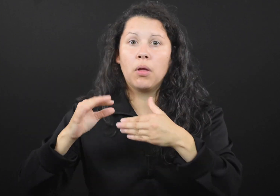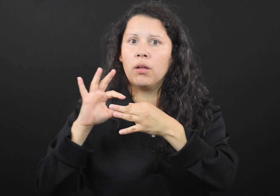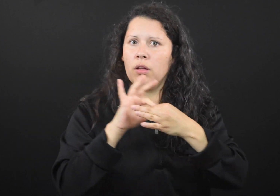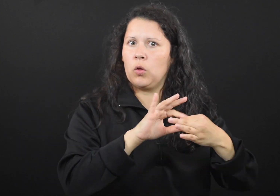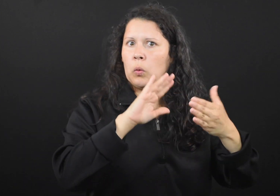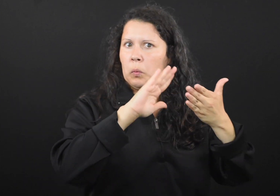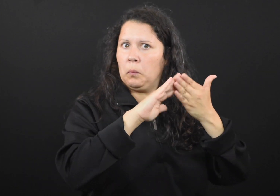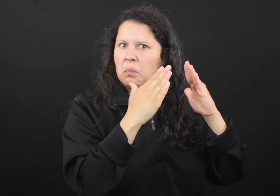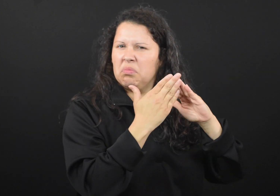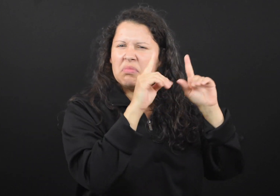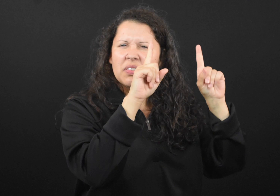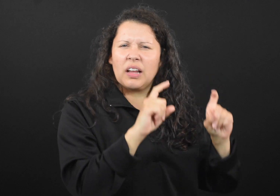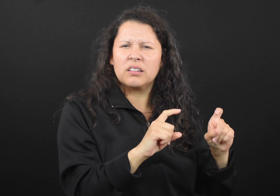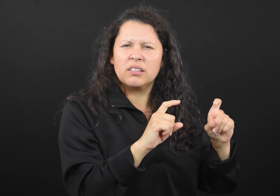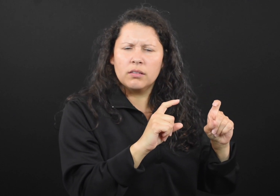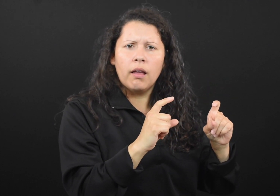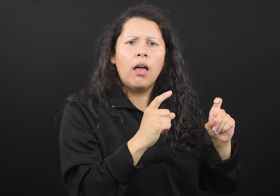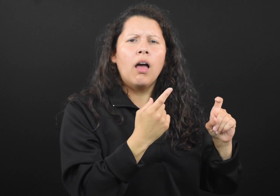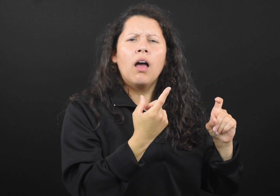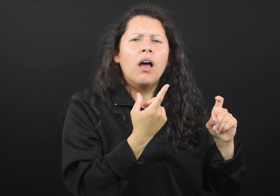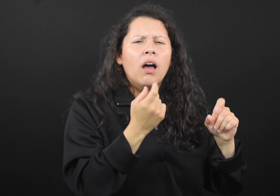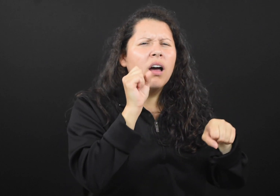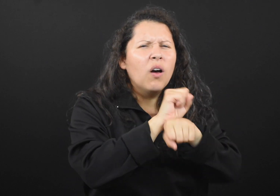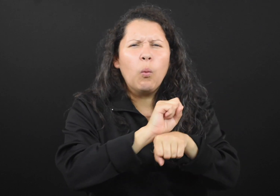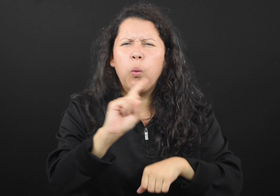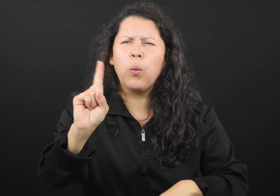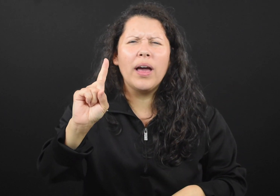of the community testing work in the Twin Cities metro area.